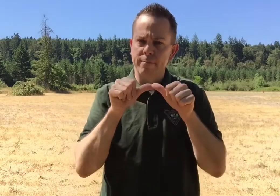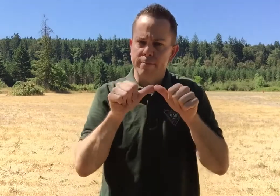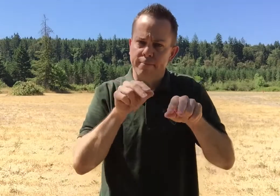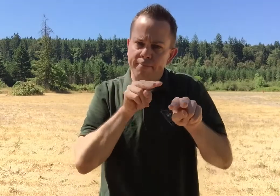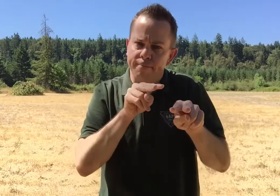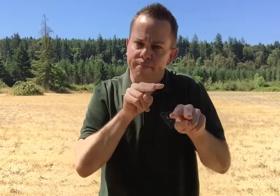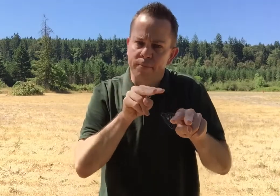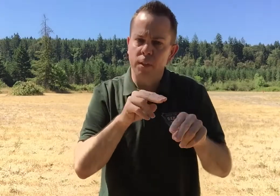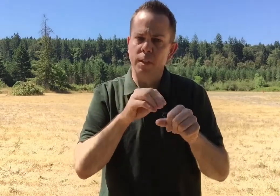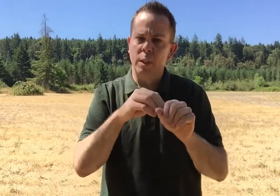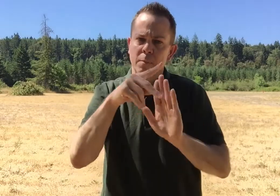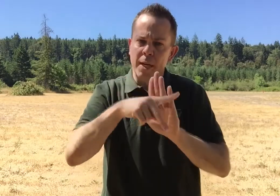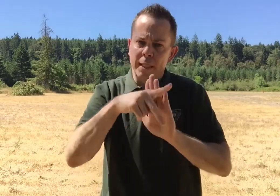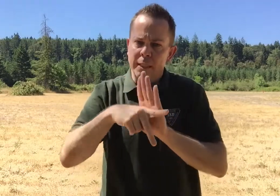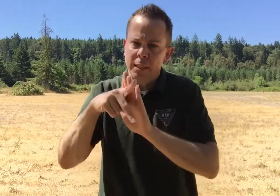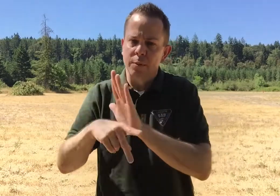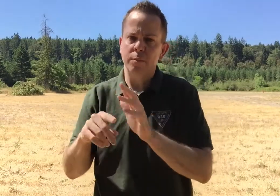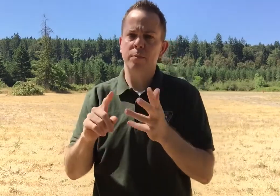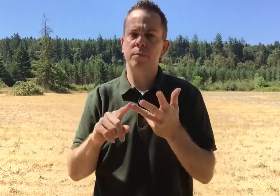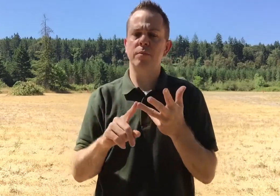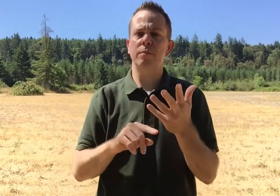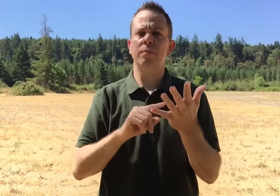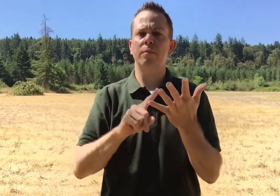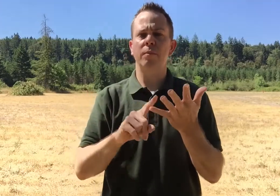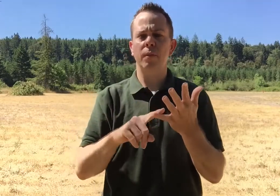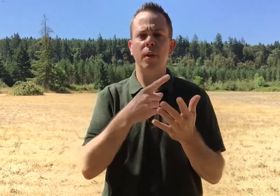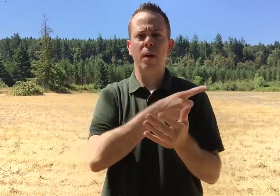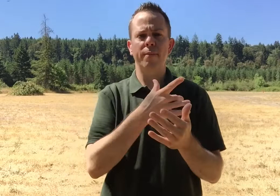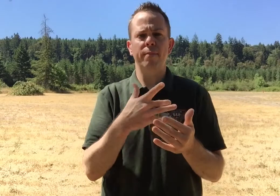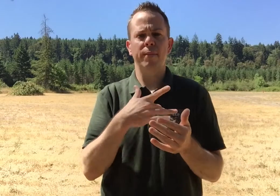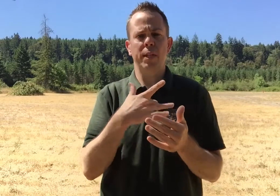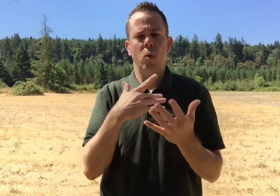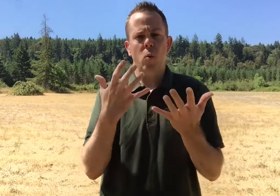continued monitoring of current policies,